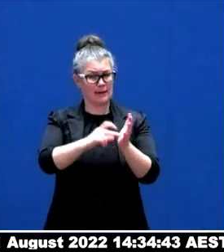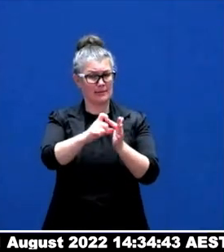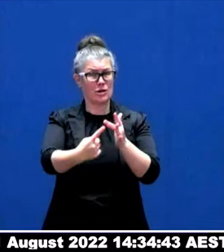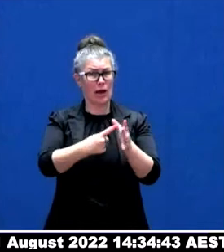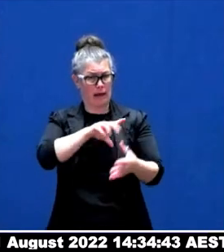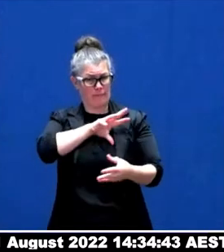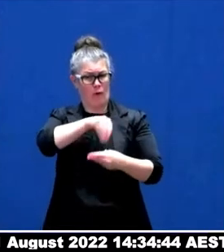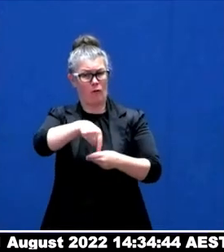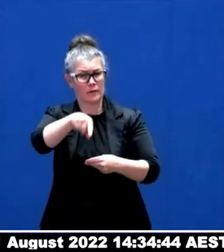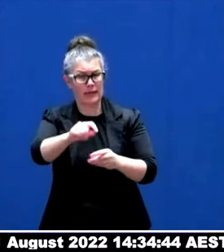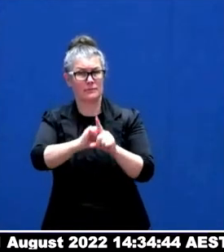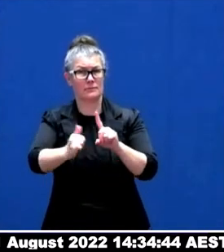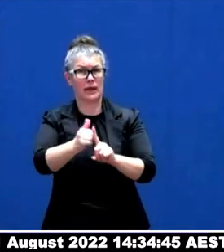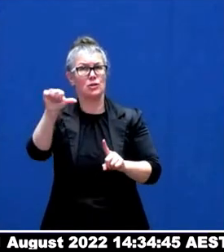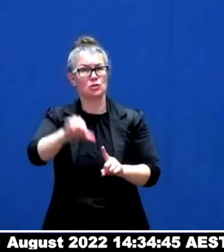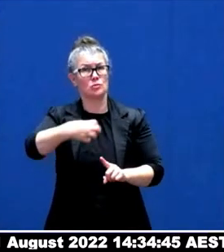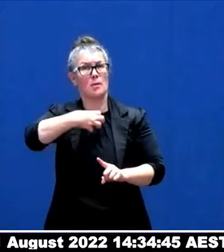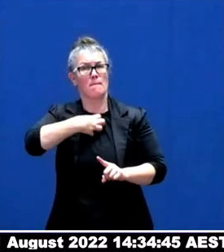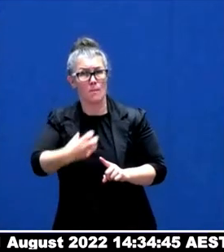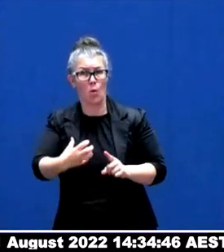should have been more proactive than might have been Colin's experience?